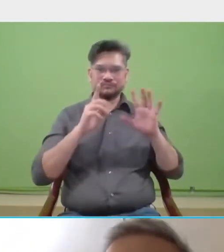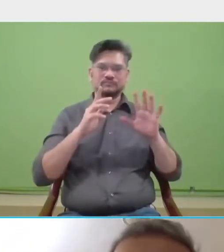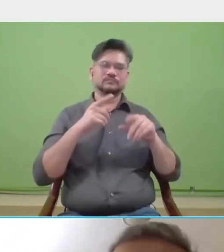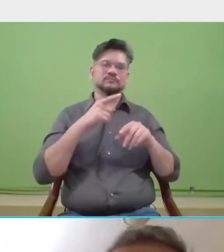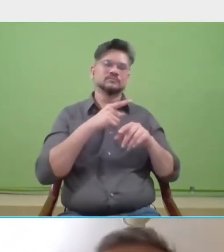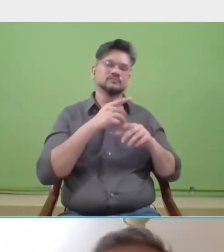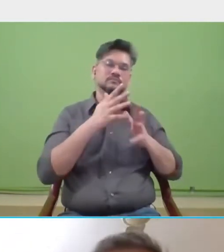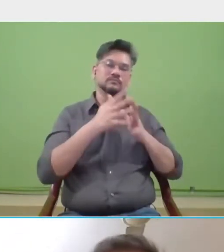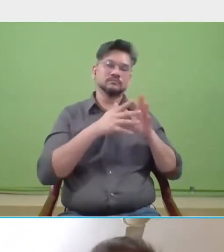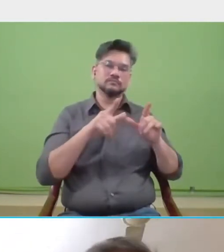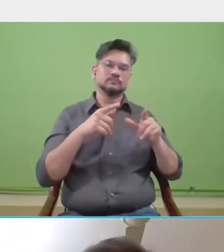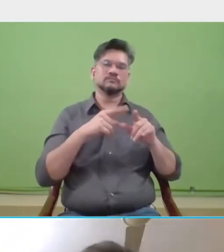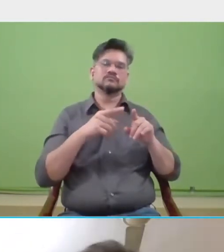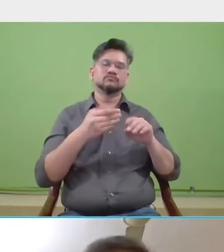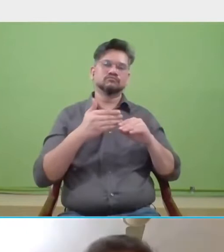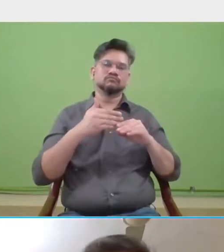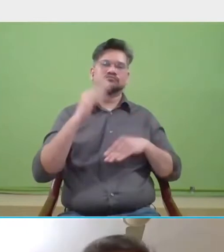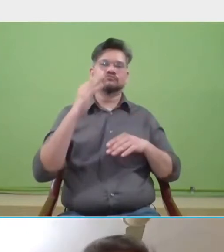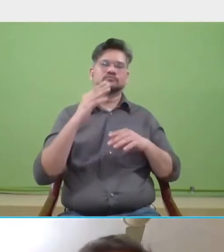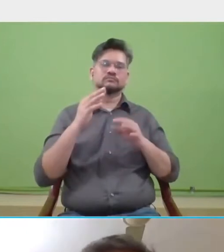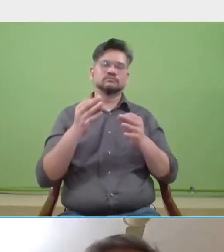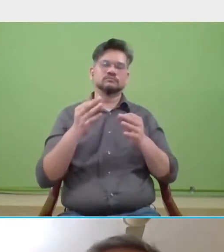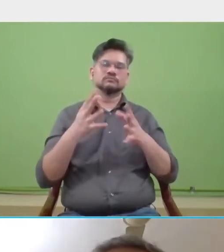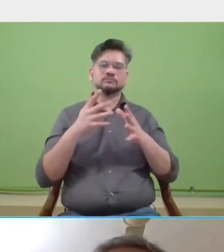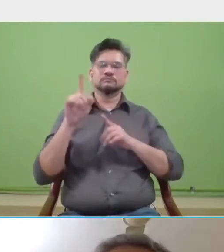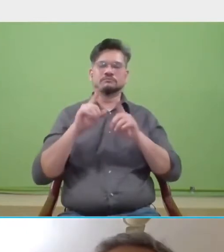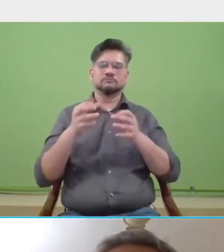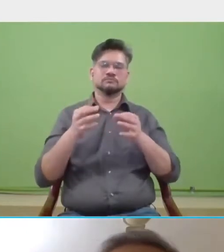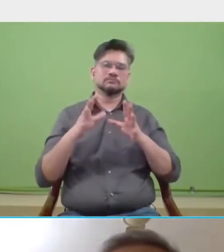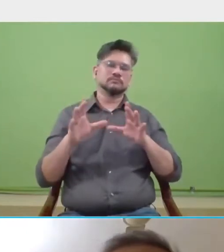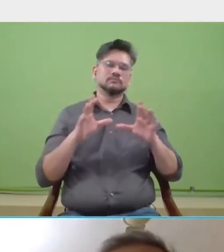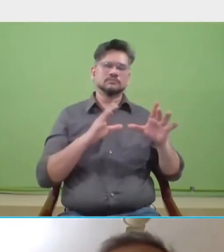of gestures but that is of course far from truth if you study sign language and